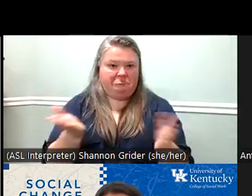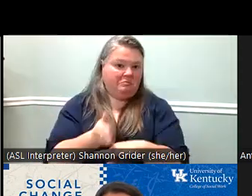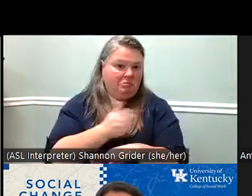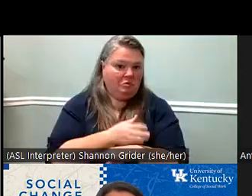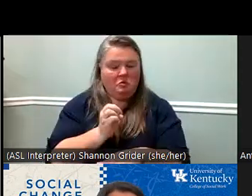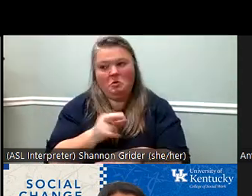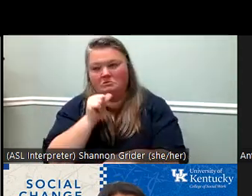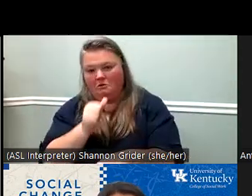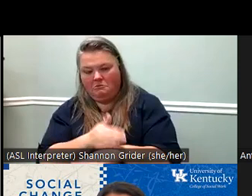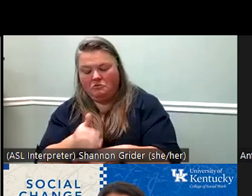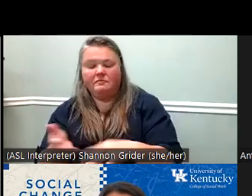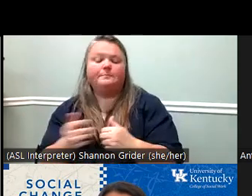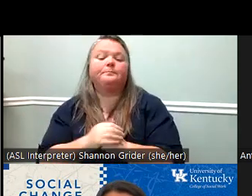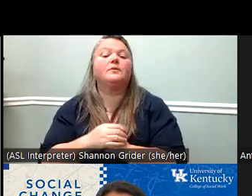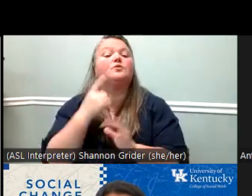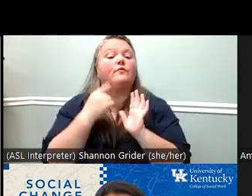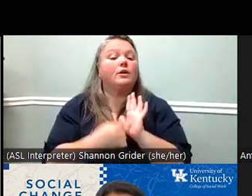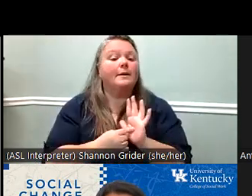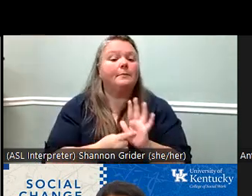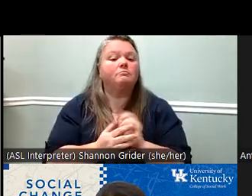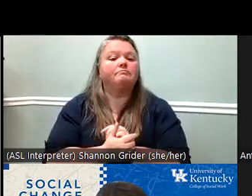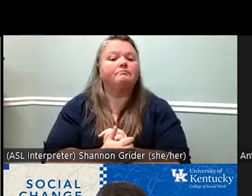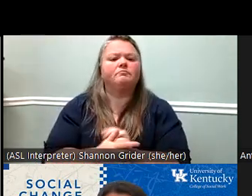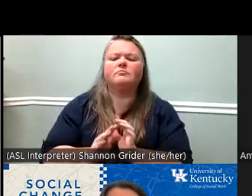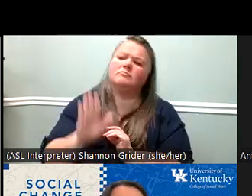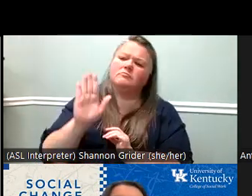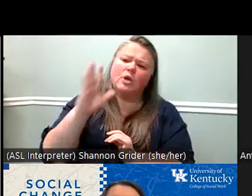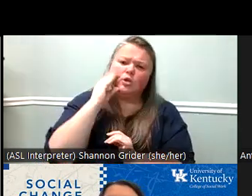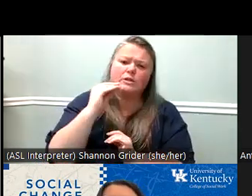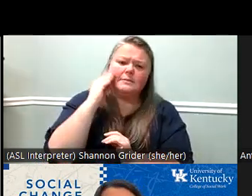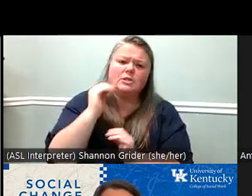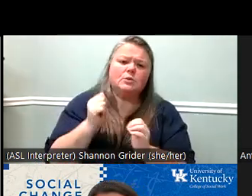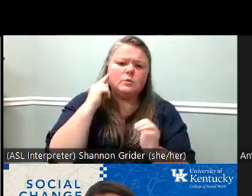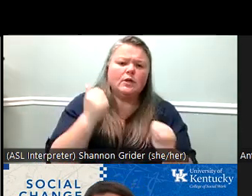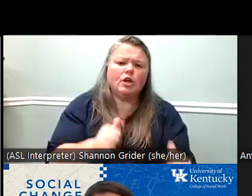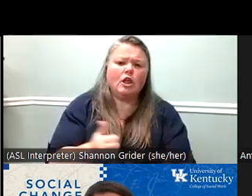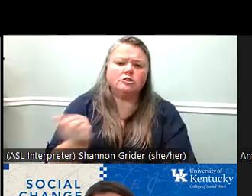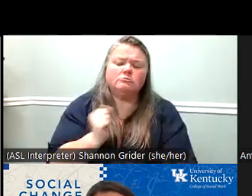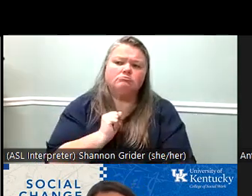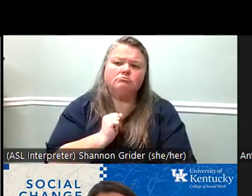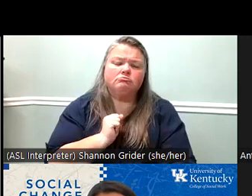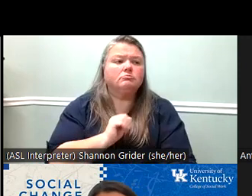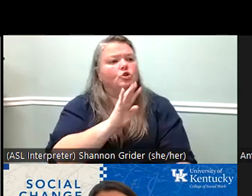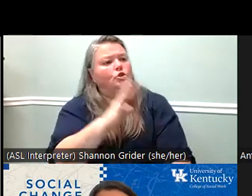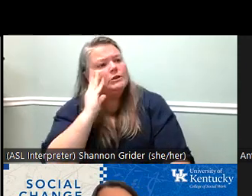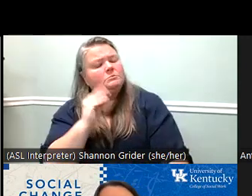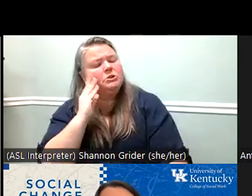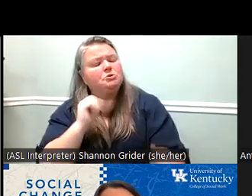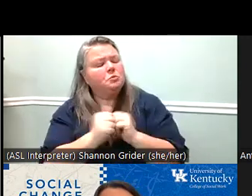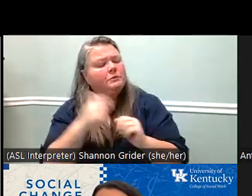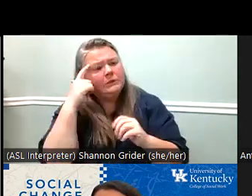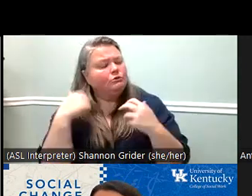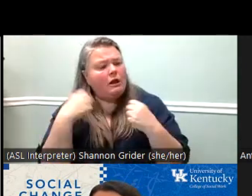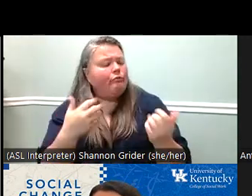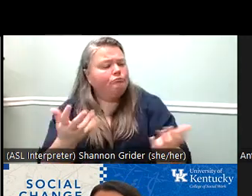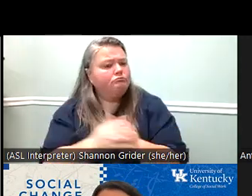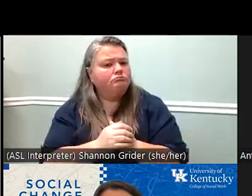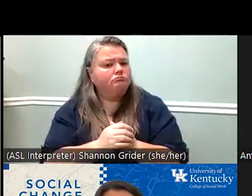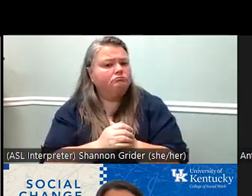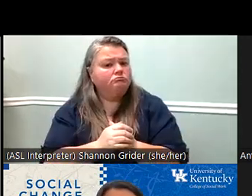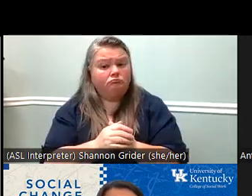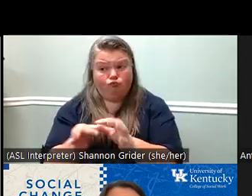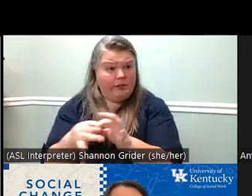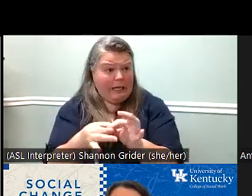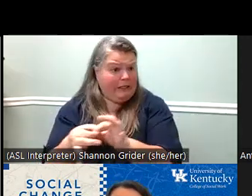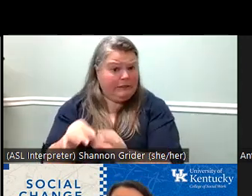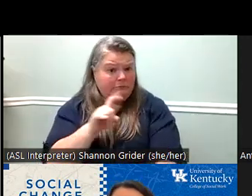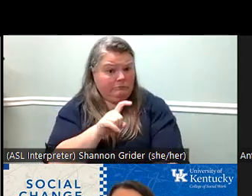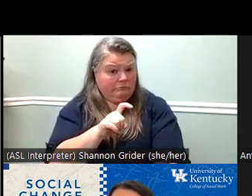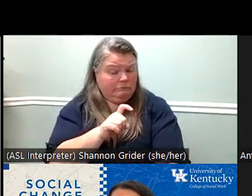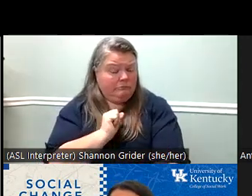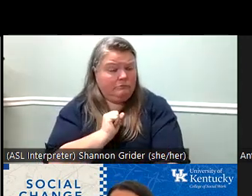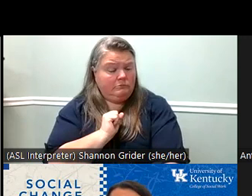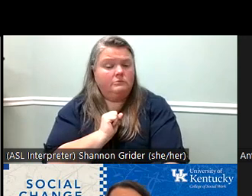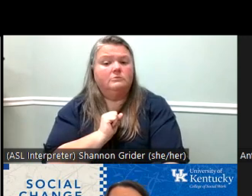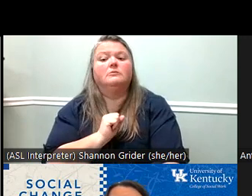AND THEN WE MEET WITH THEM AFTER THE SIX WEEKS IS DONE. SO AFTER THE PROGRAM IS OVER WE MEET WITH THEM AGAIN, AND THEN WE COMPARE THEIR ANSWERS, SO PREAND POST ANSWERS,